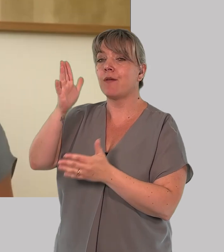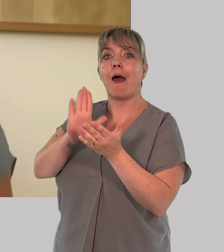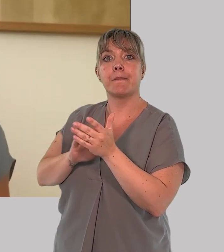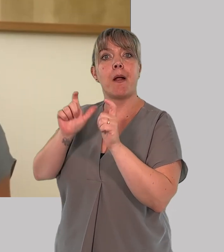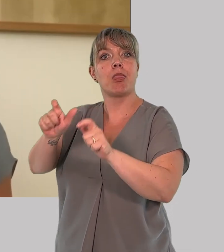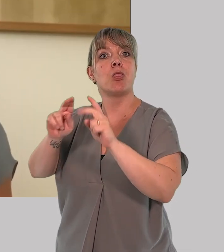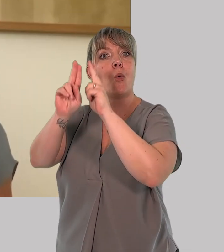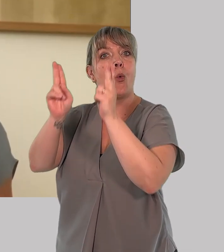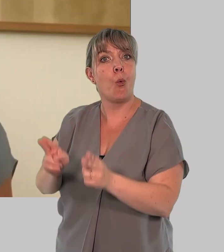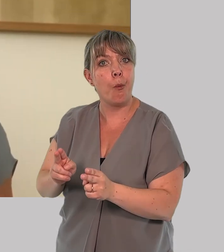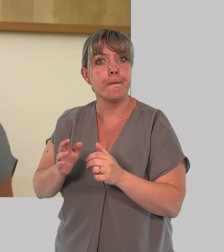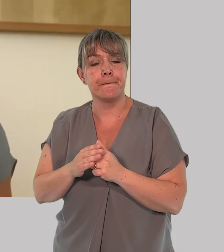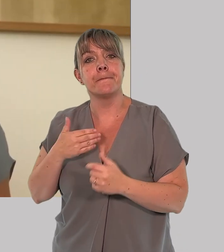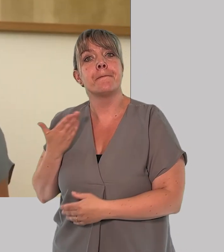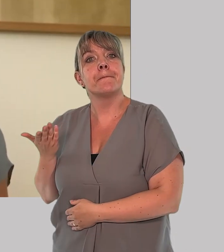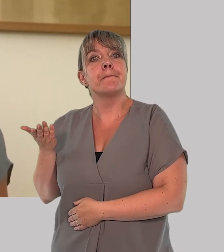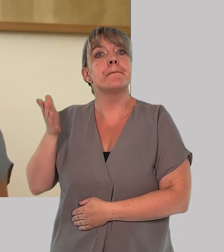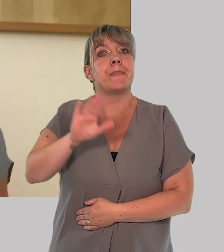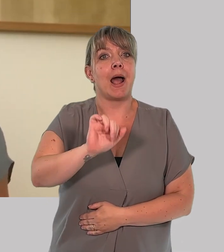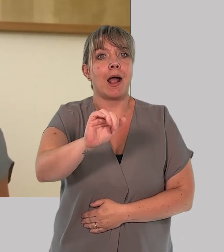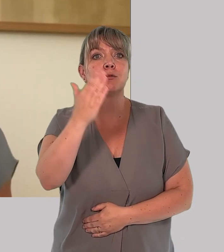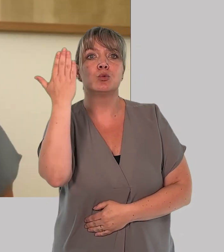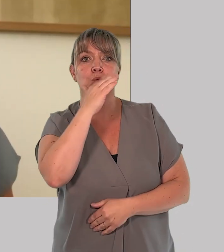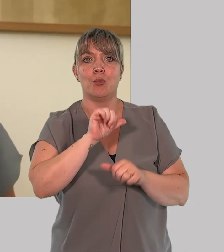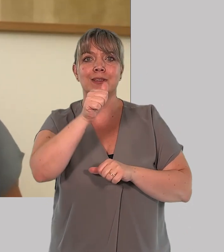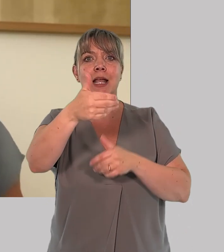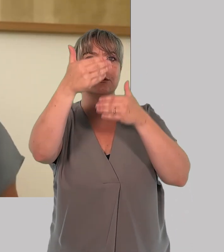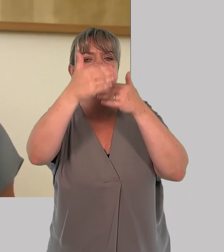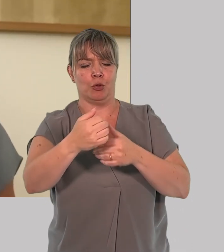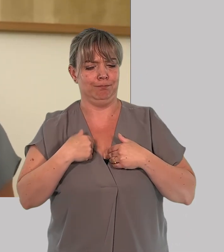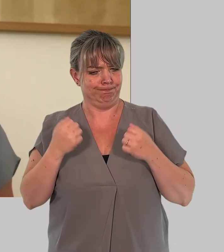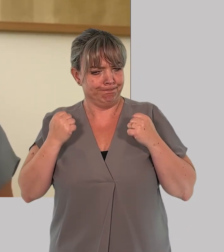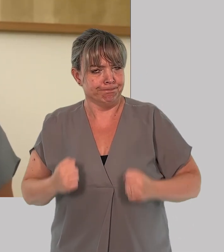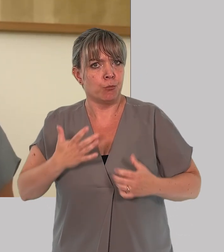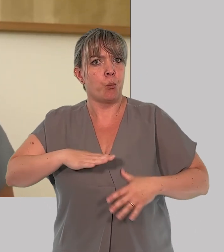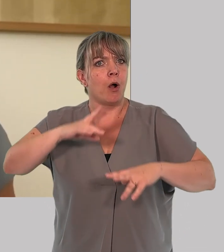So I really dove into infection prevention and control, particularly in the athletic setting,